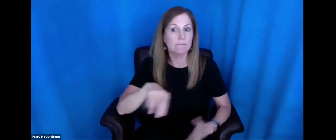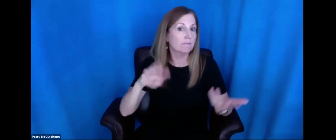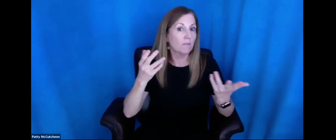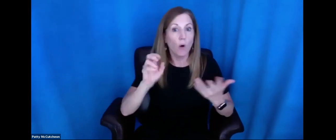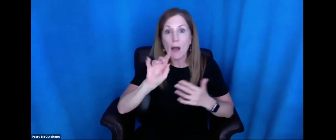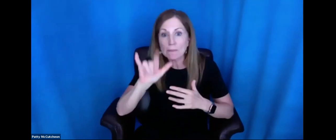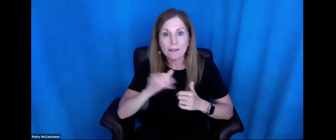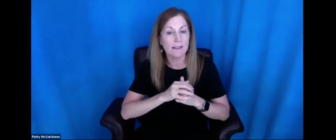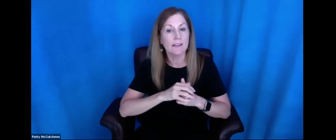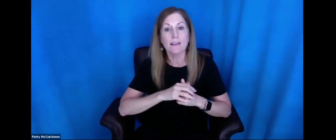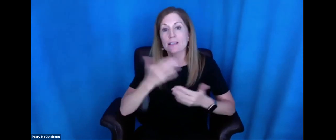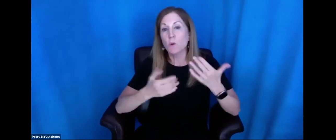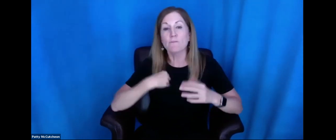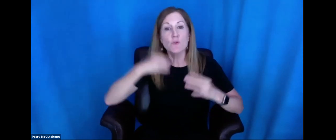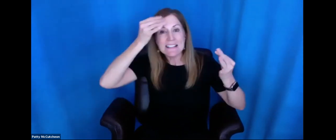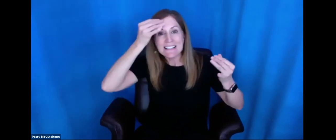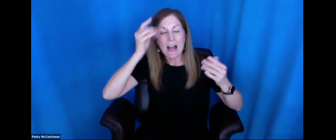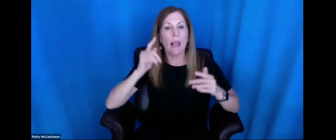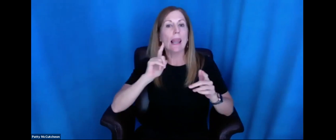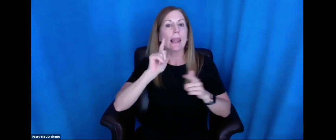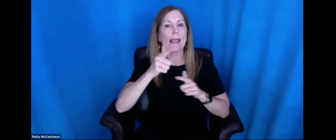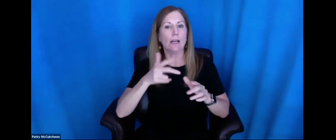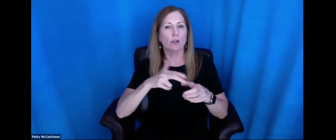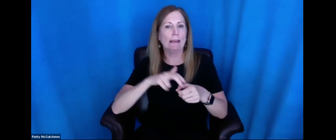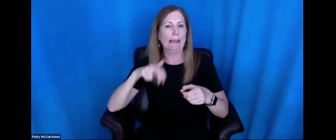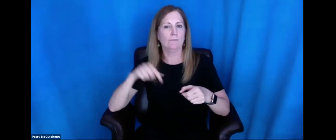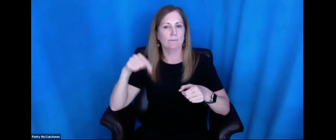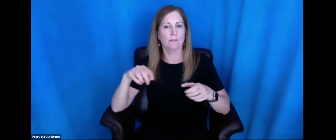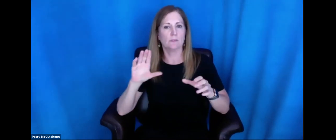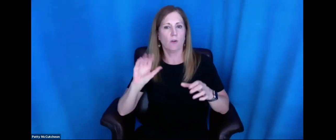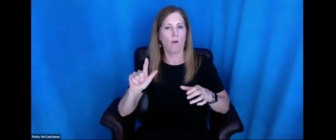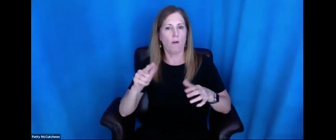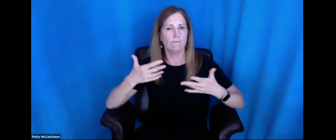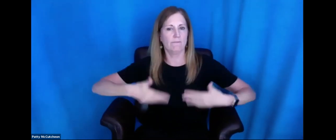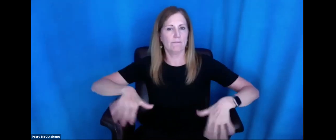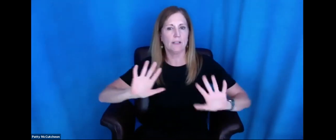next month, I want to make sure you feel comfortable reaching out to either those two gentlemen who are